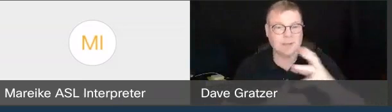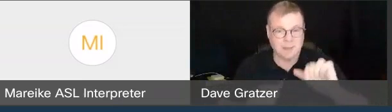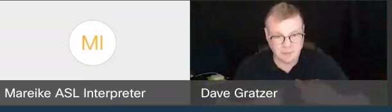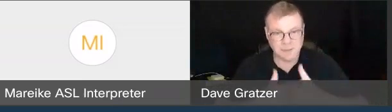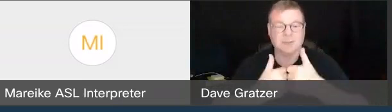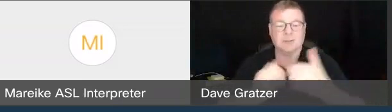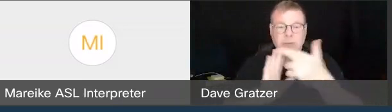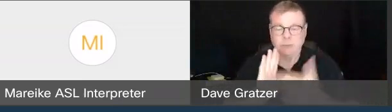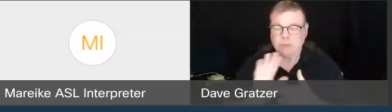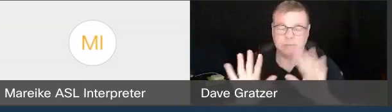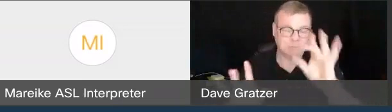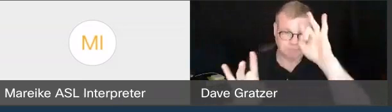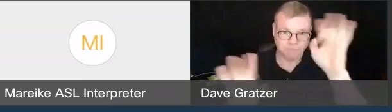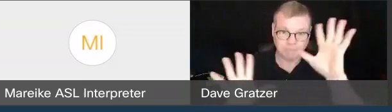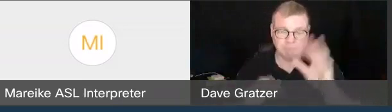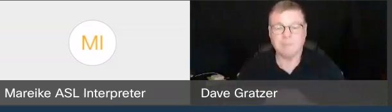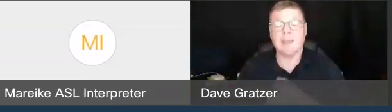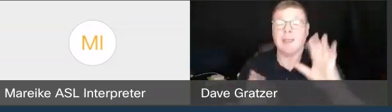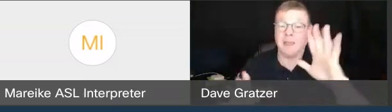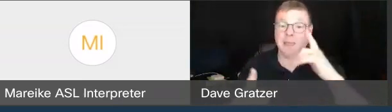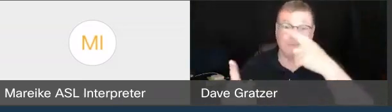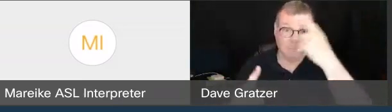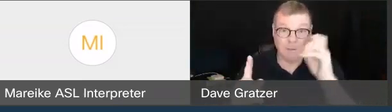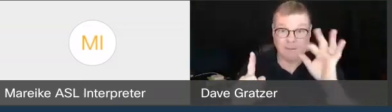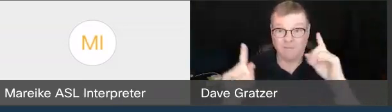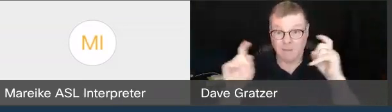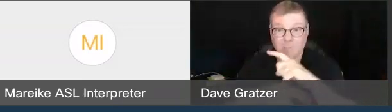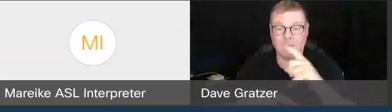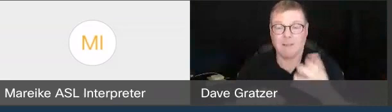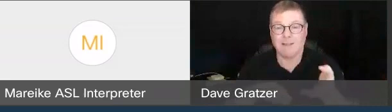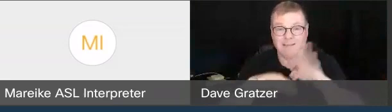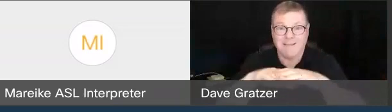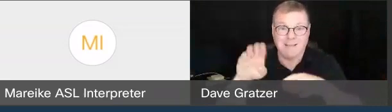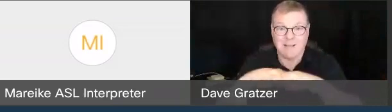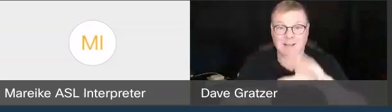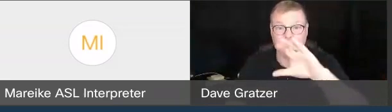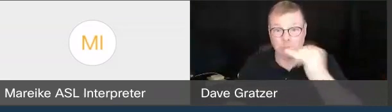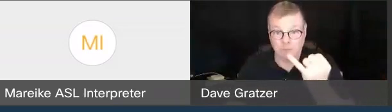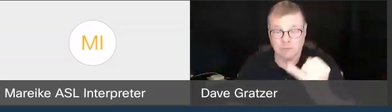for example, given the complexity, once you layer on the justice involvement, and maybe you add in